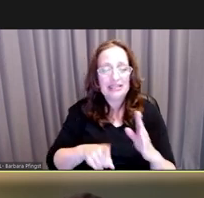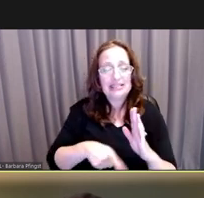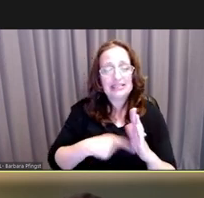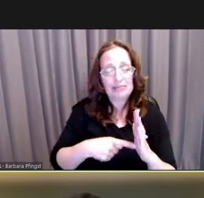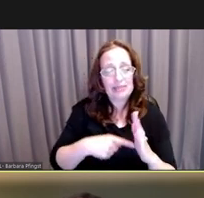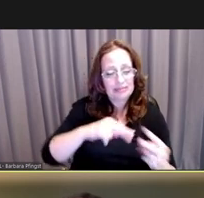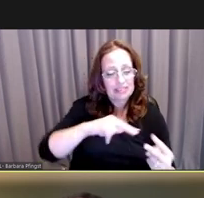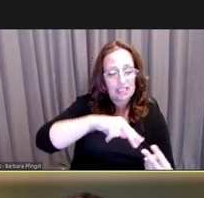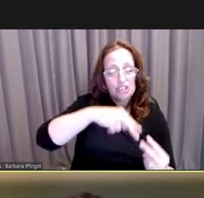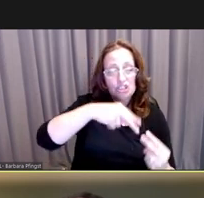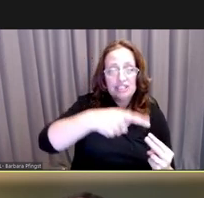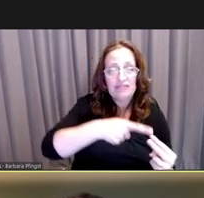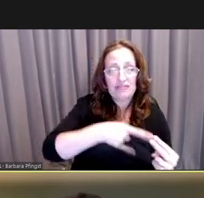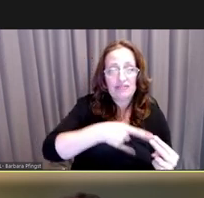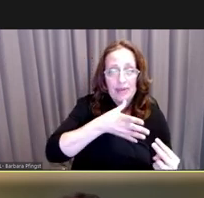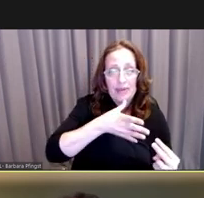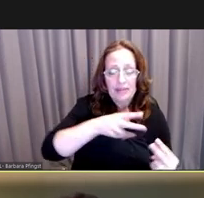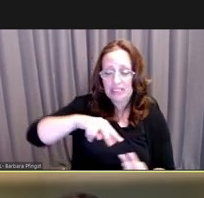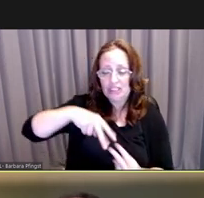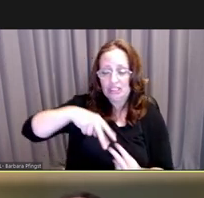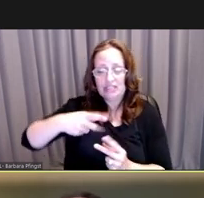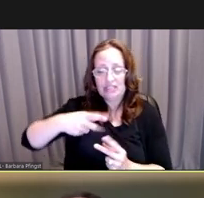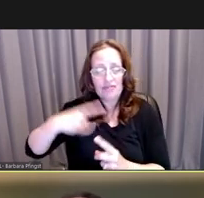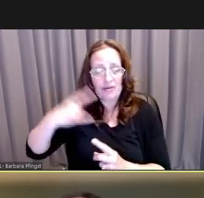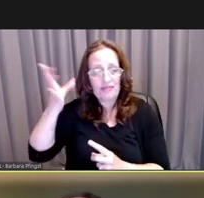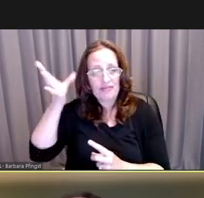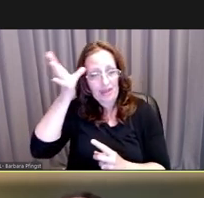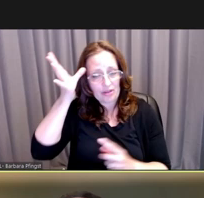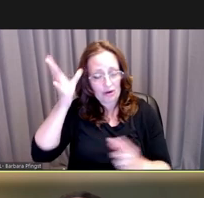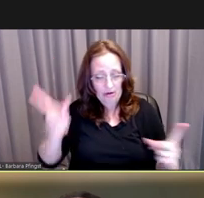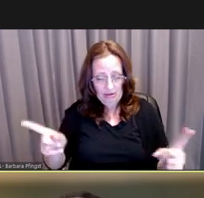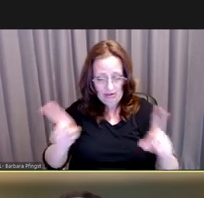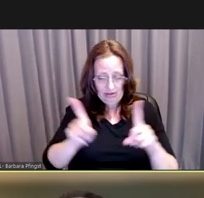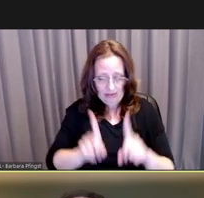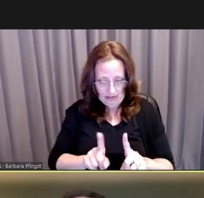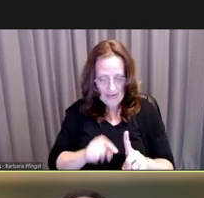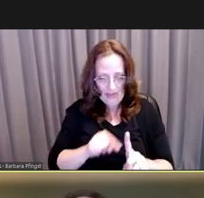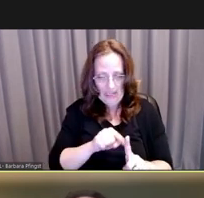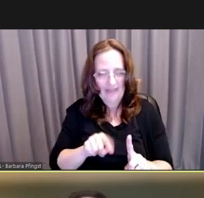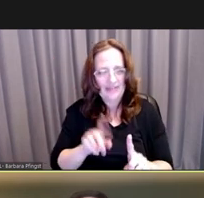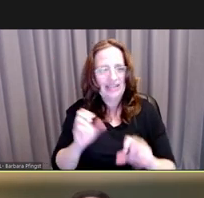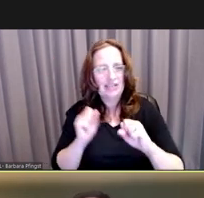inherited through what are called mitochondrial disorders. And that's even less common.